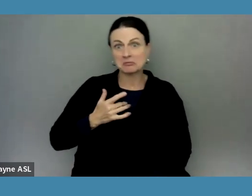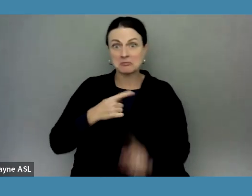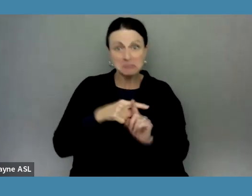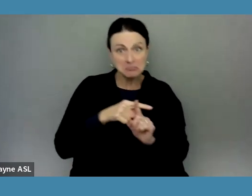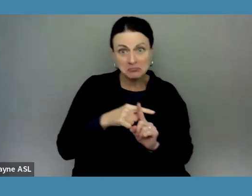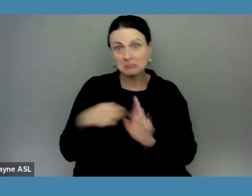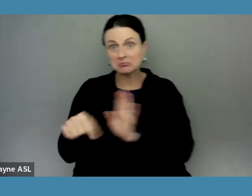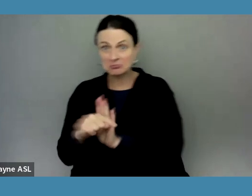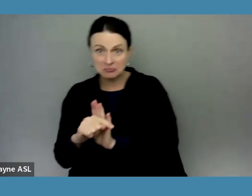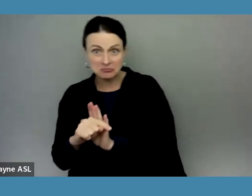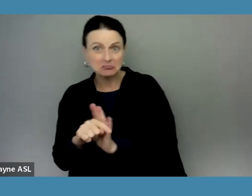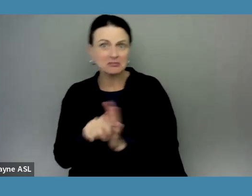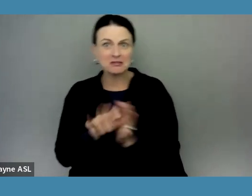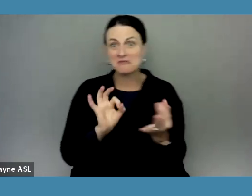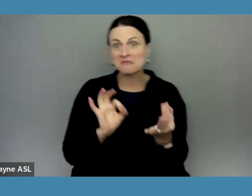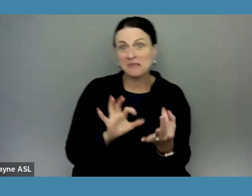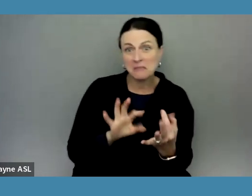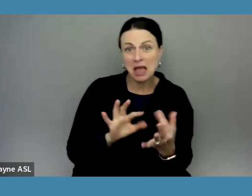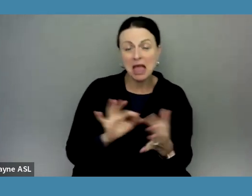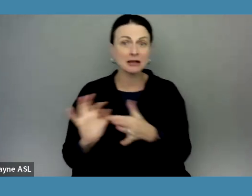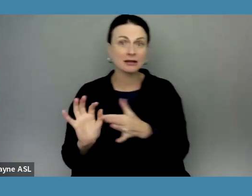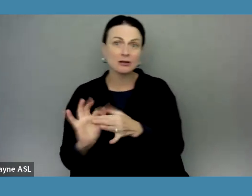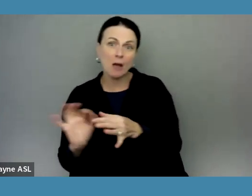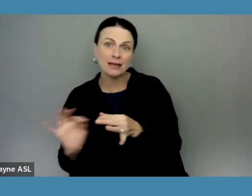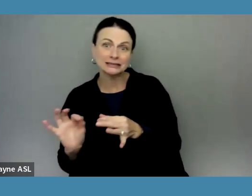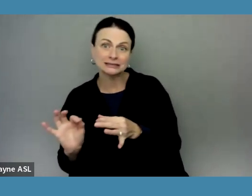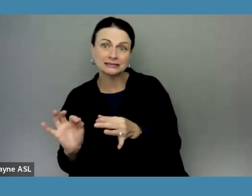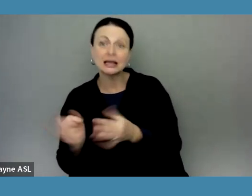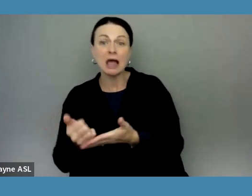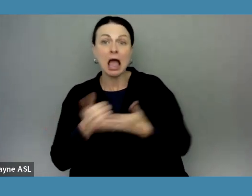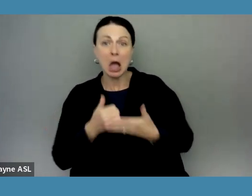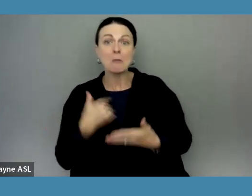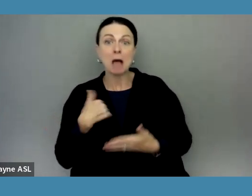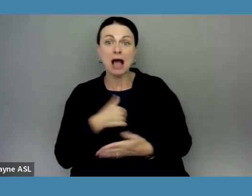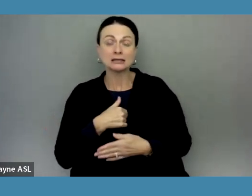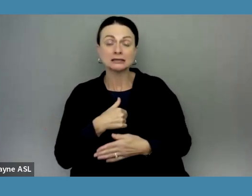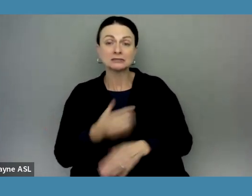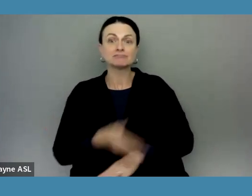and your comments help us build out better presentations